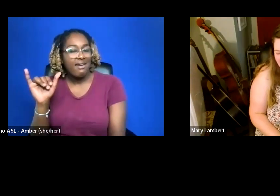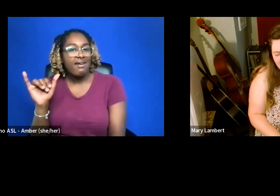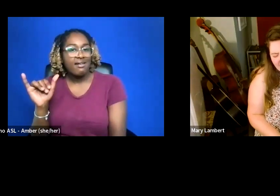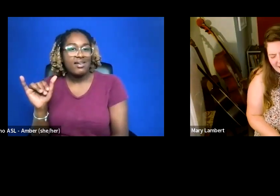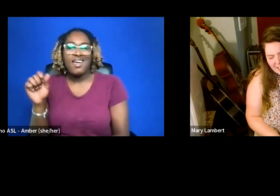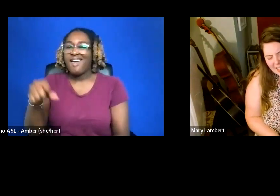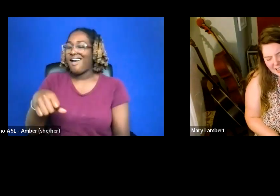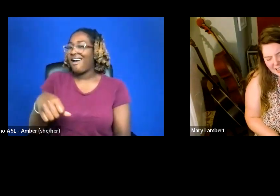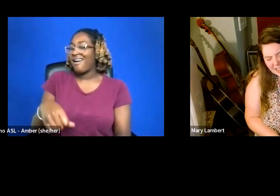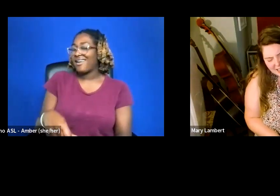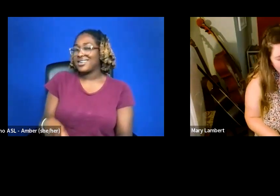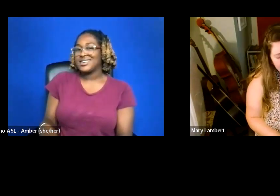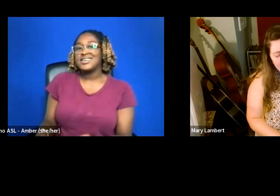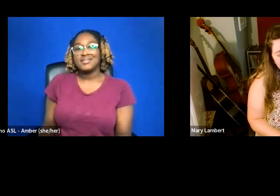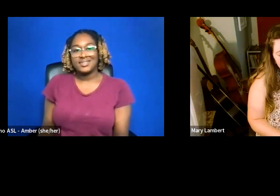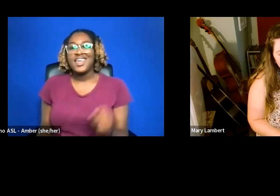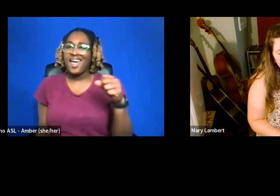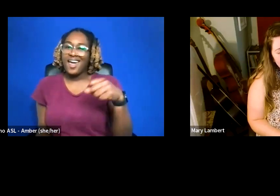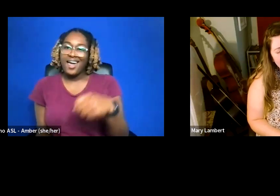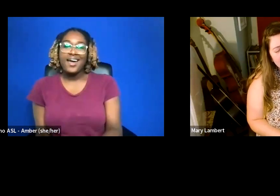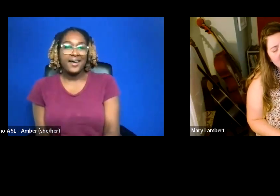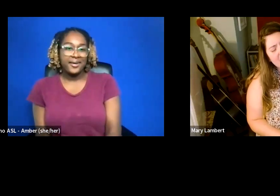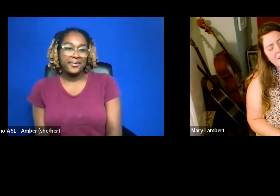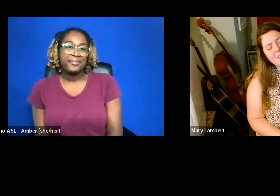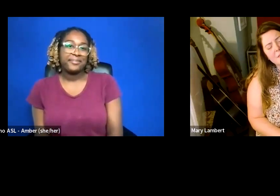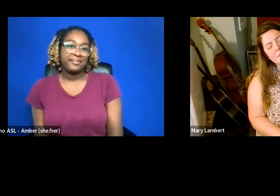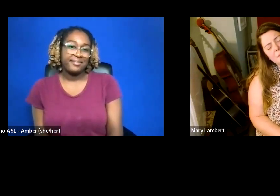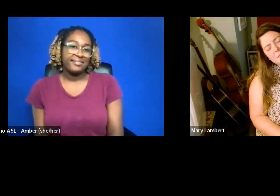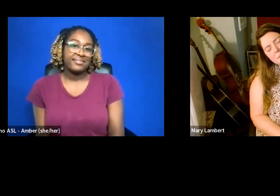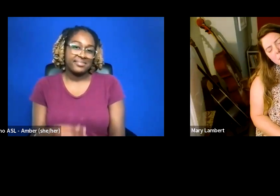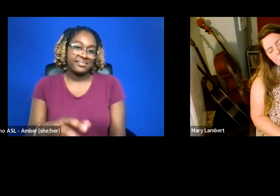Yeah.